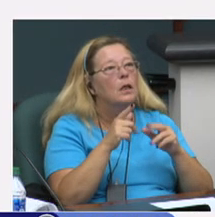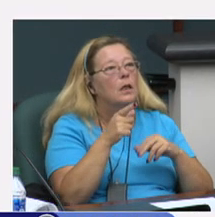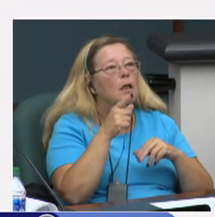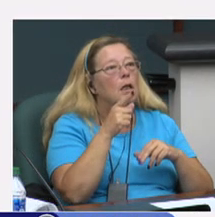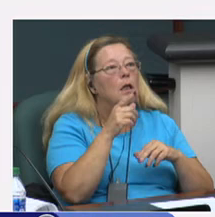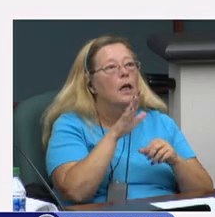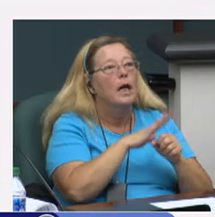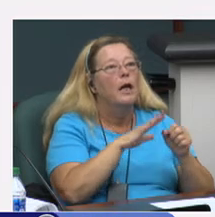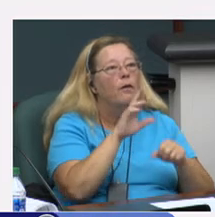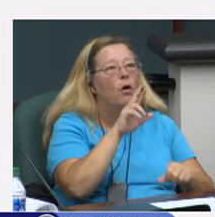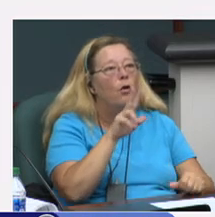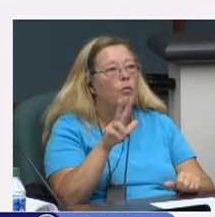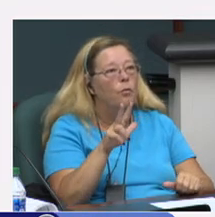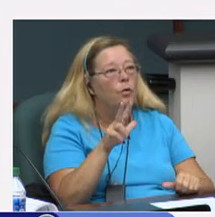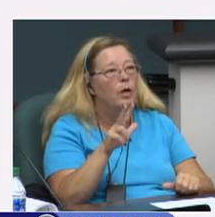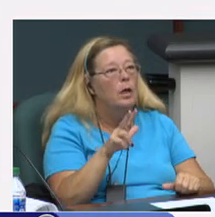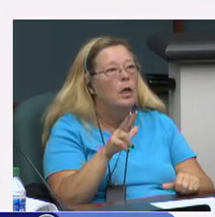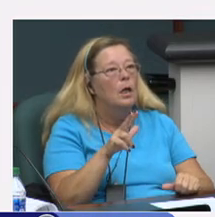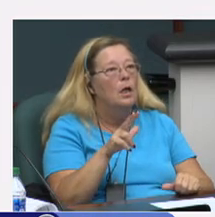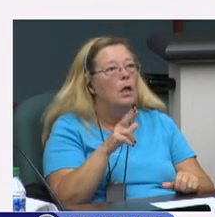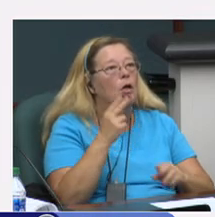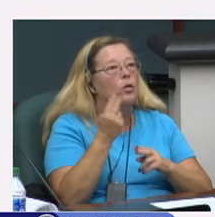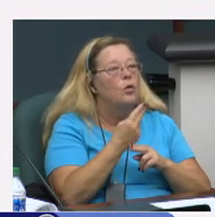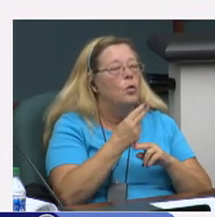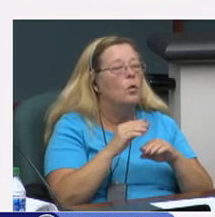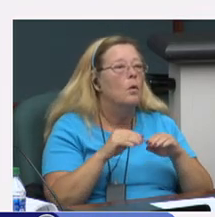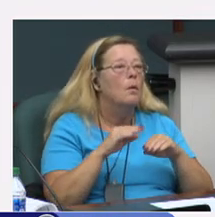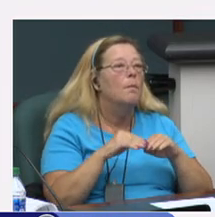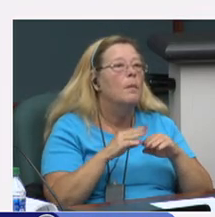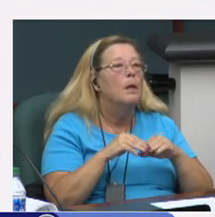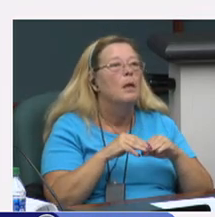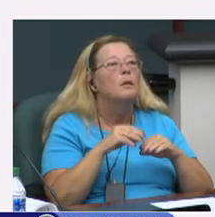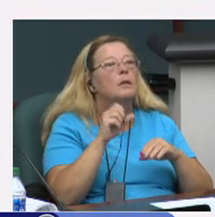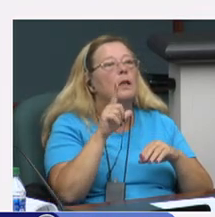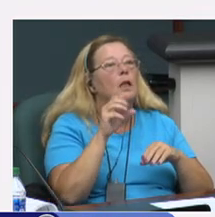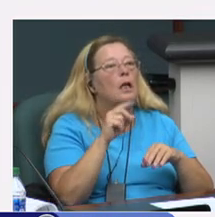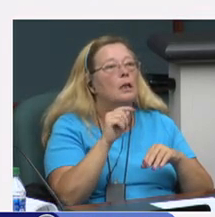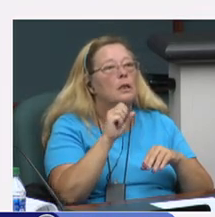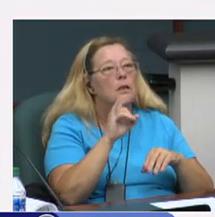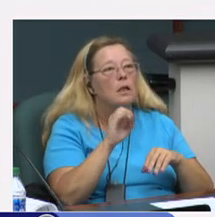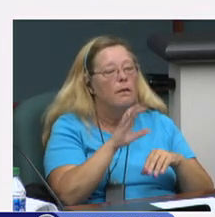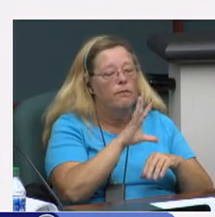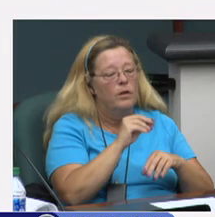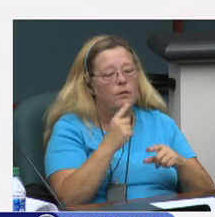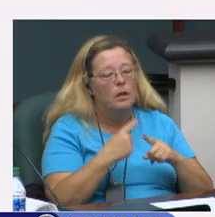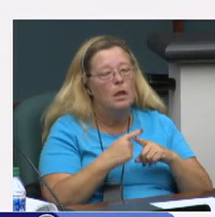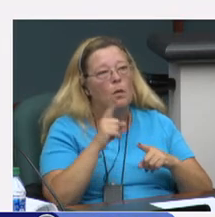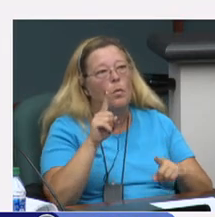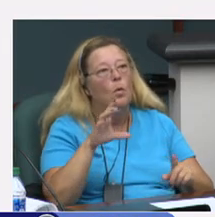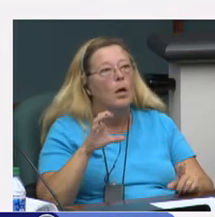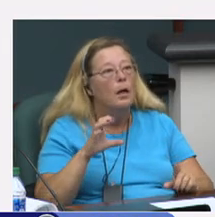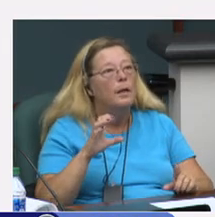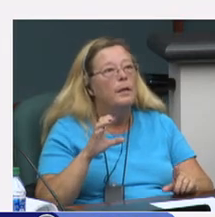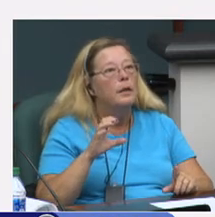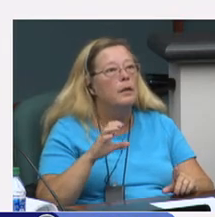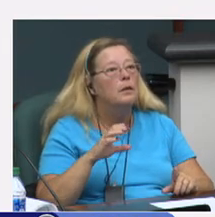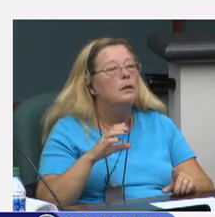the r3 district just using a minimum lot size of 50 by hundred that comes out to